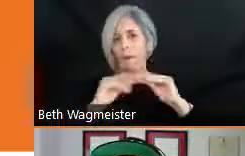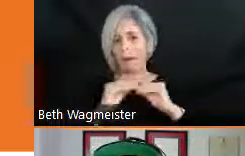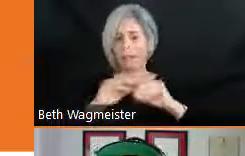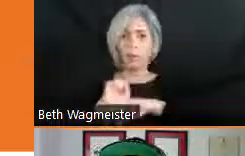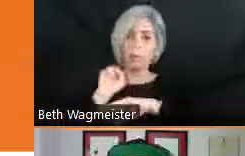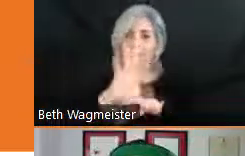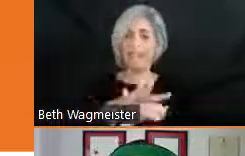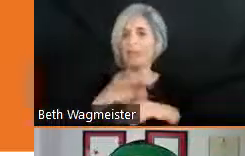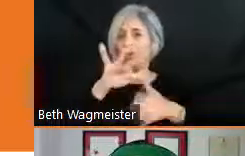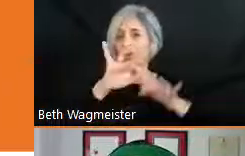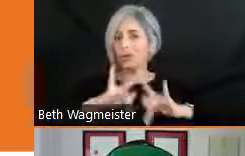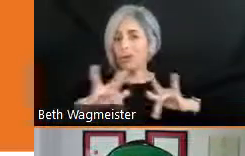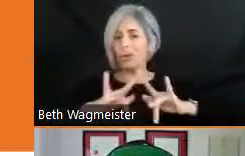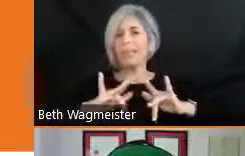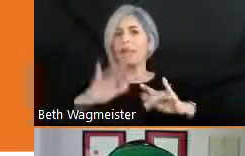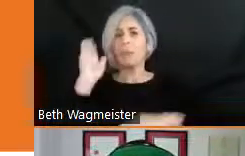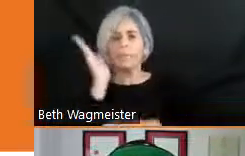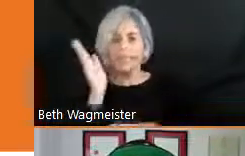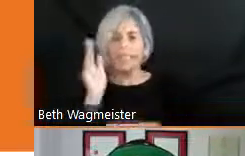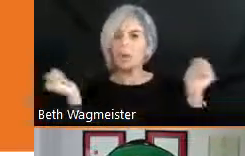the recording and presentation to everyone who registered.